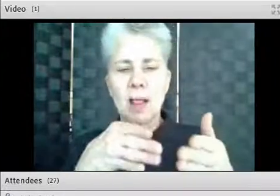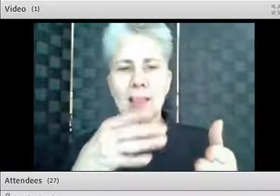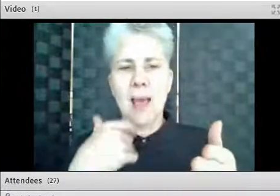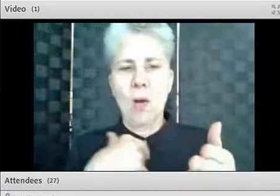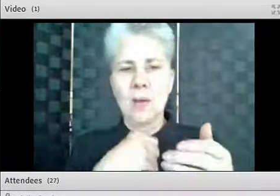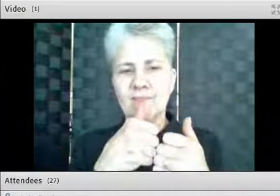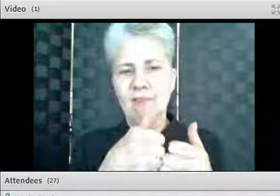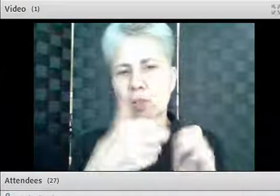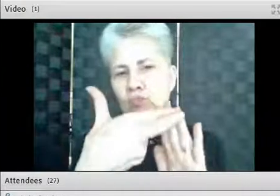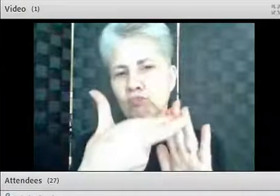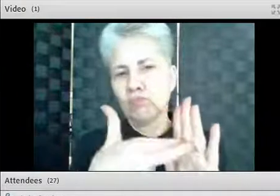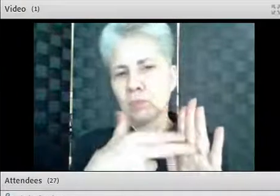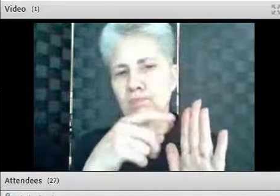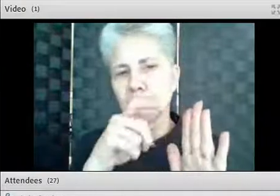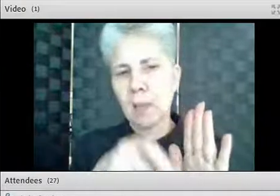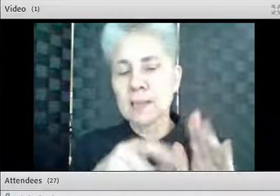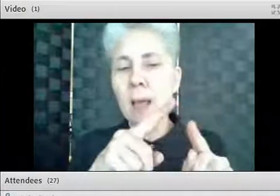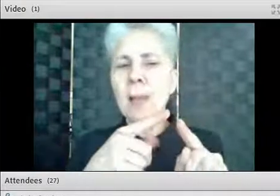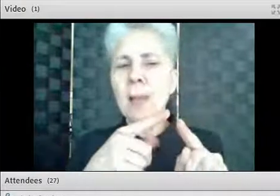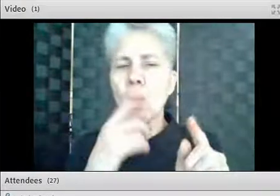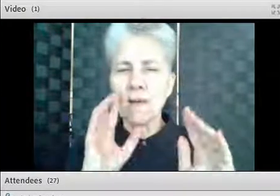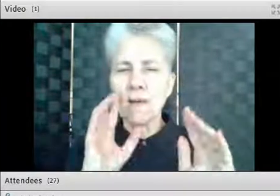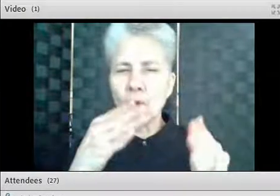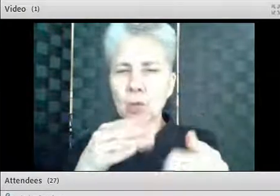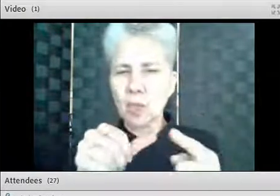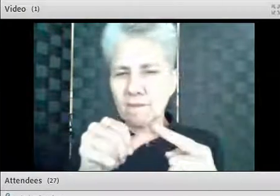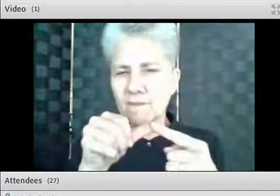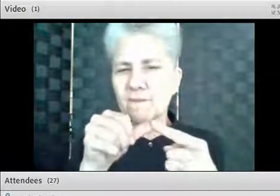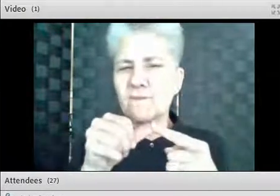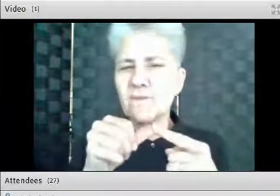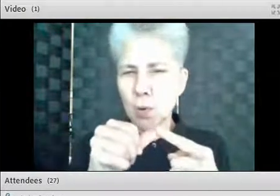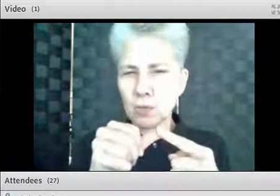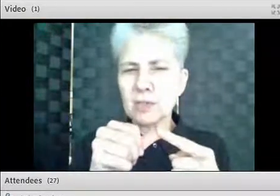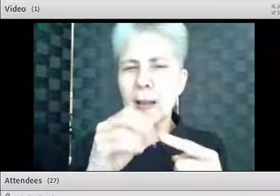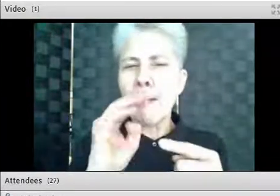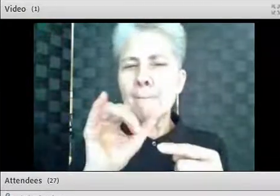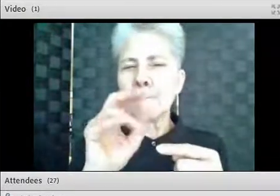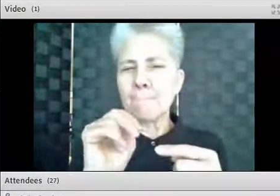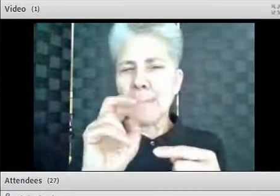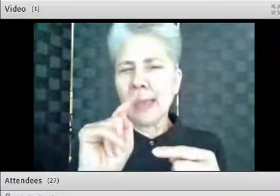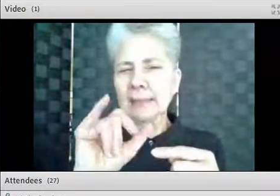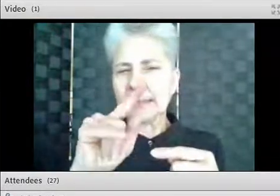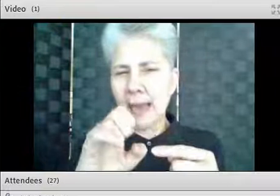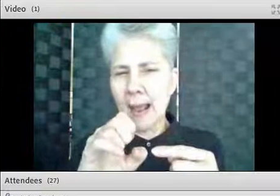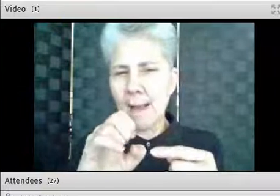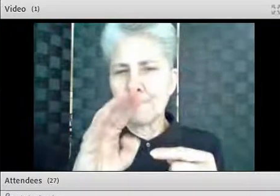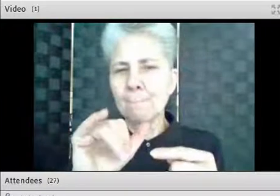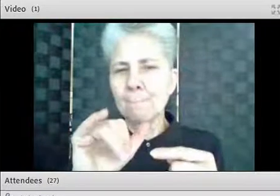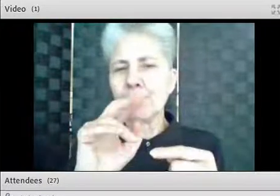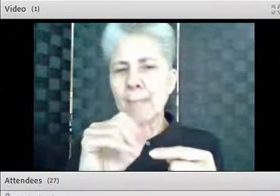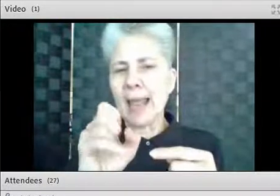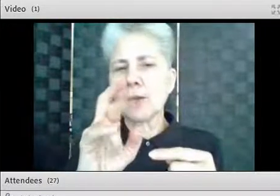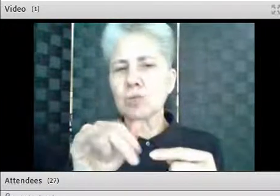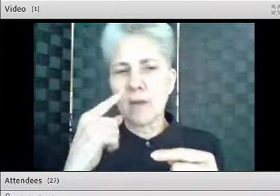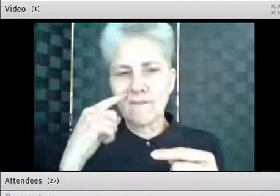But I really want to focus on the first main type, the main entry for most of the remainder of this webinar.